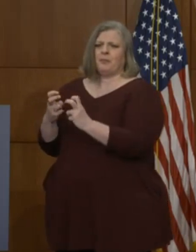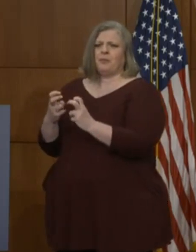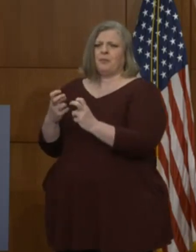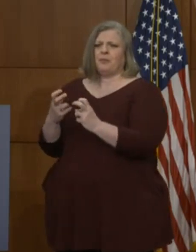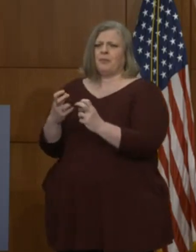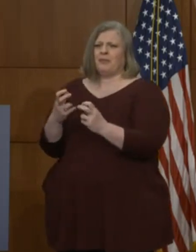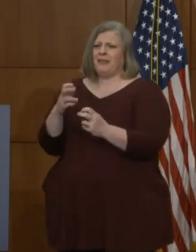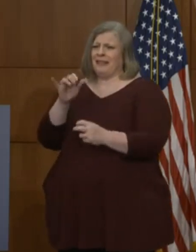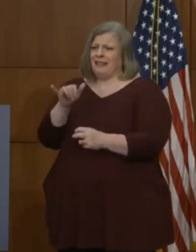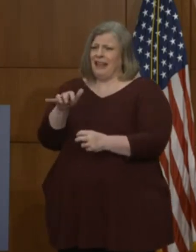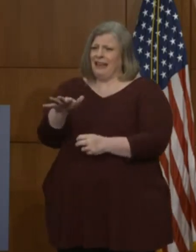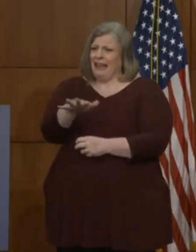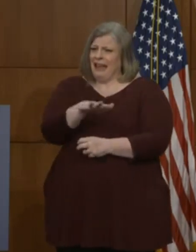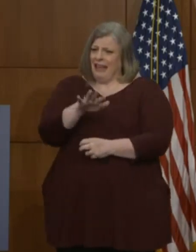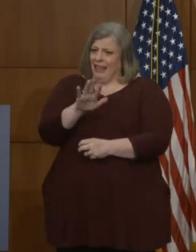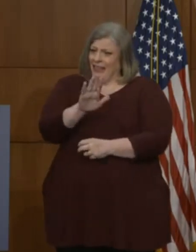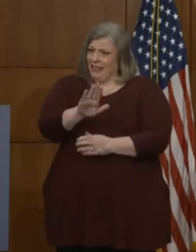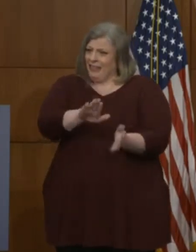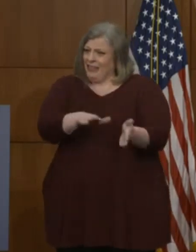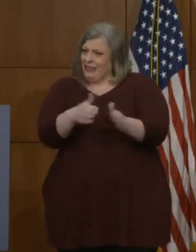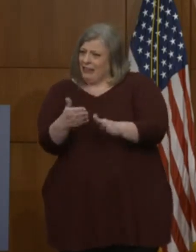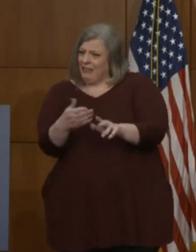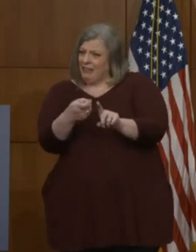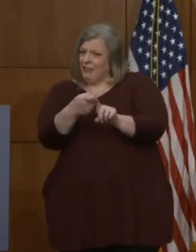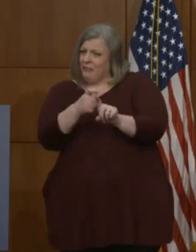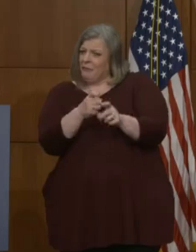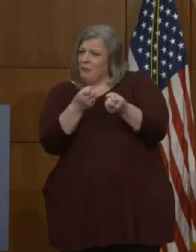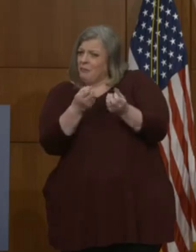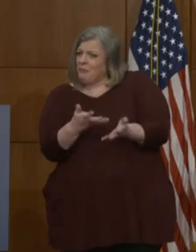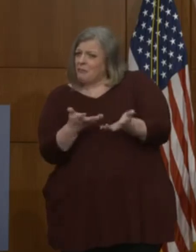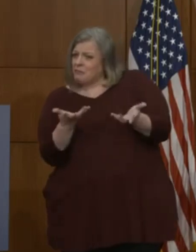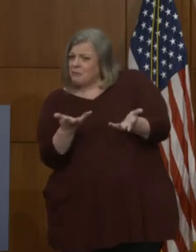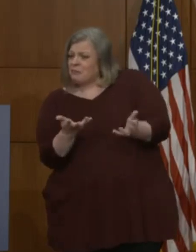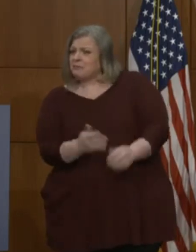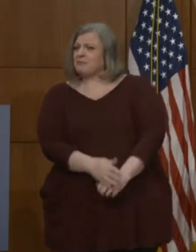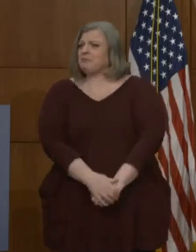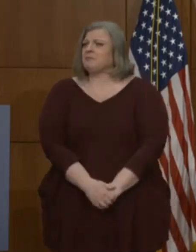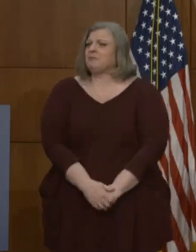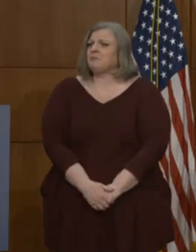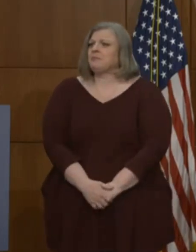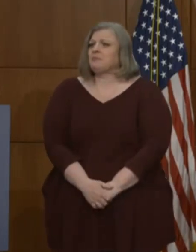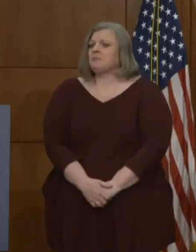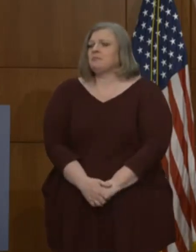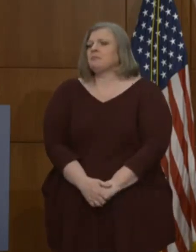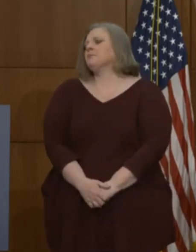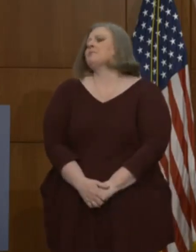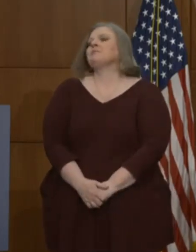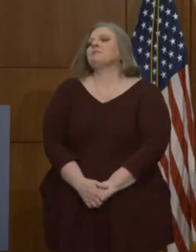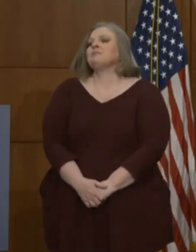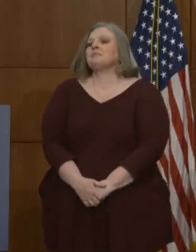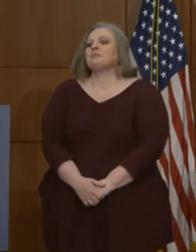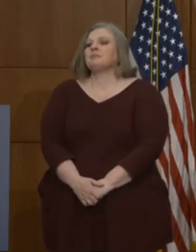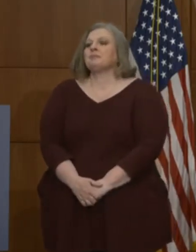HAD ON HEALTH CONDITIONS. AND HOW MANY OF WHAT. PEOPLE COME.